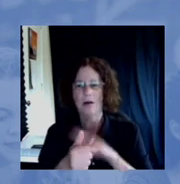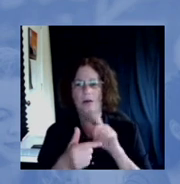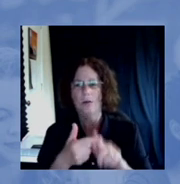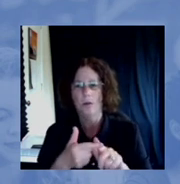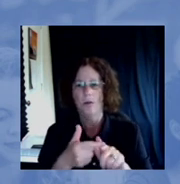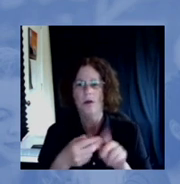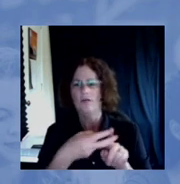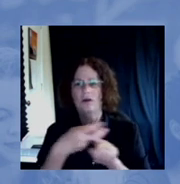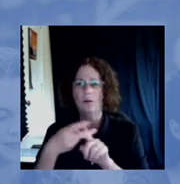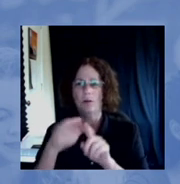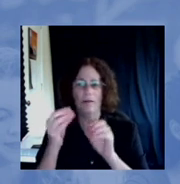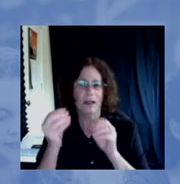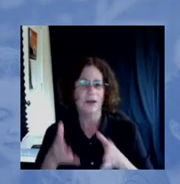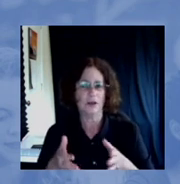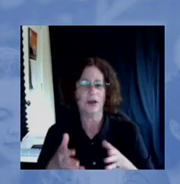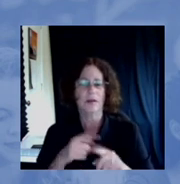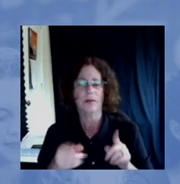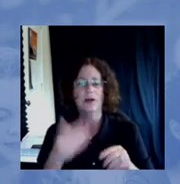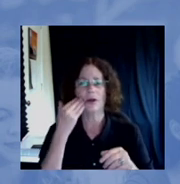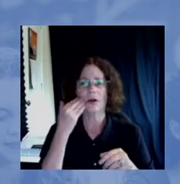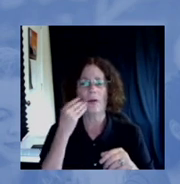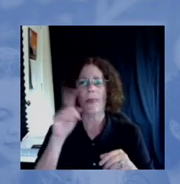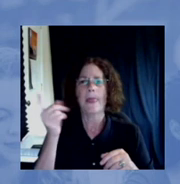TEACHERS. BUT THE GOVERNMENT, FEDERAL GOVERNMENT CAN